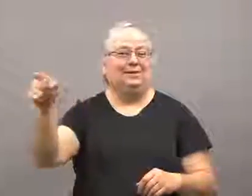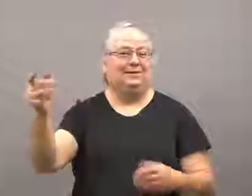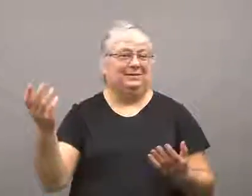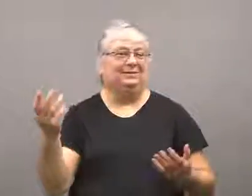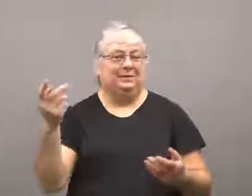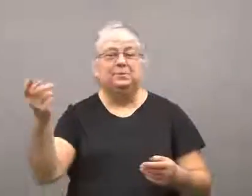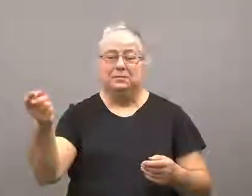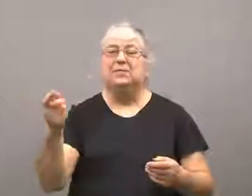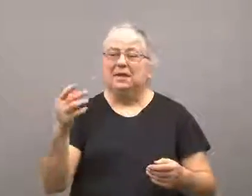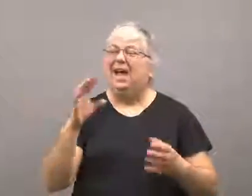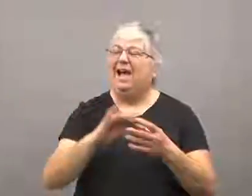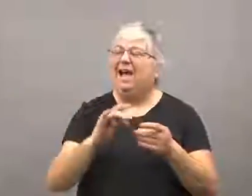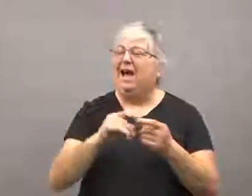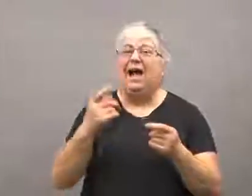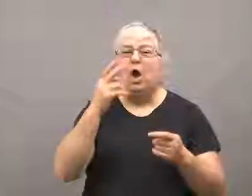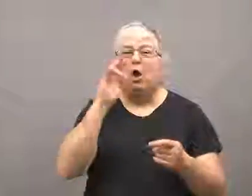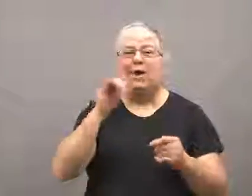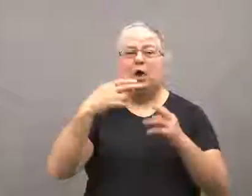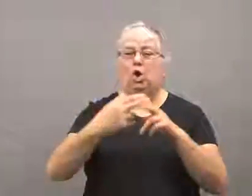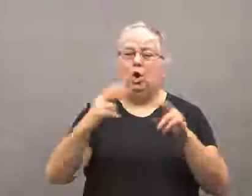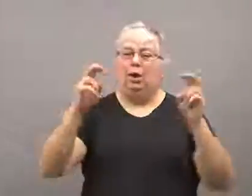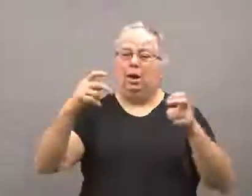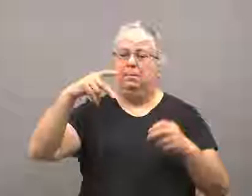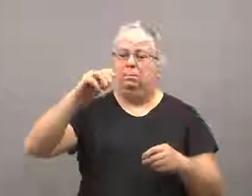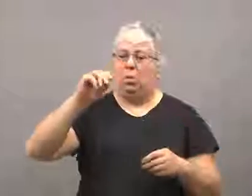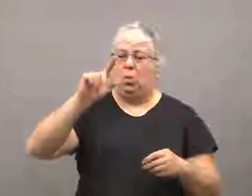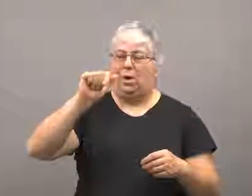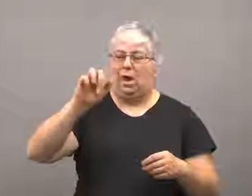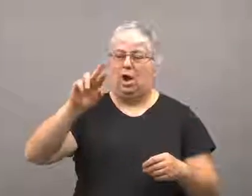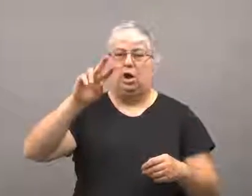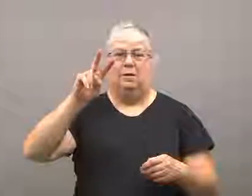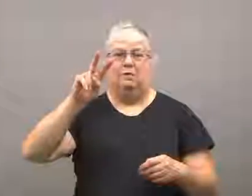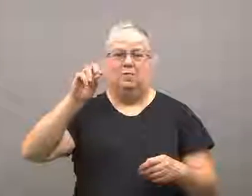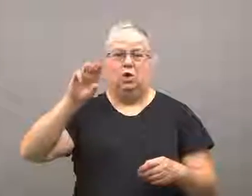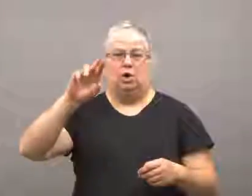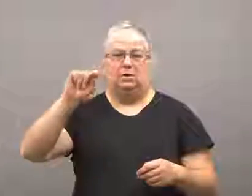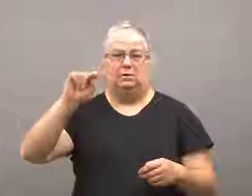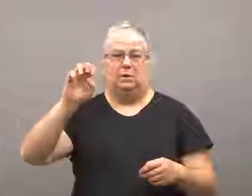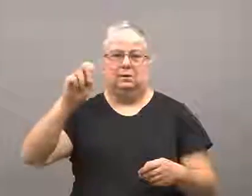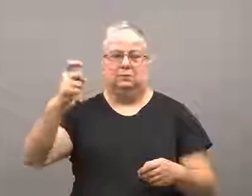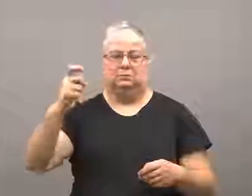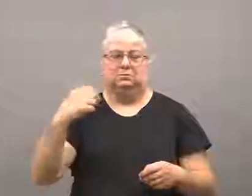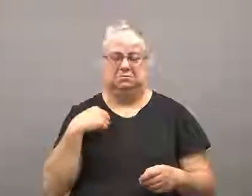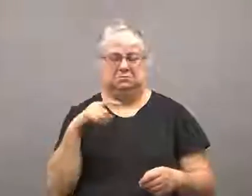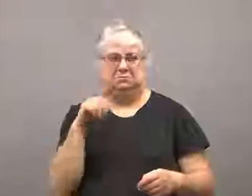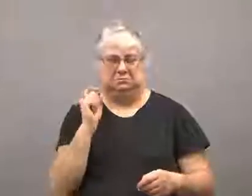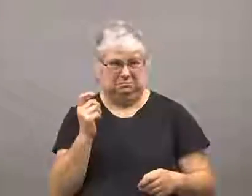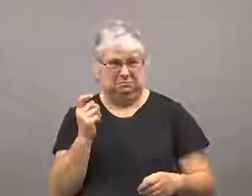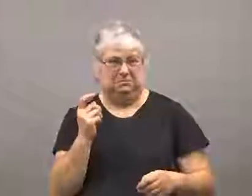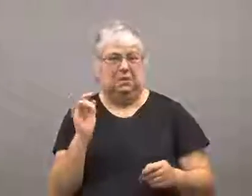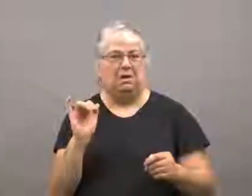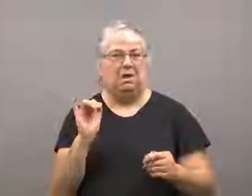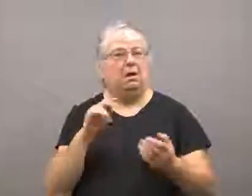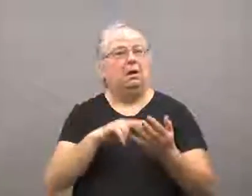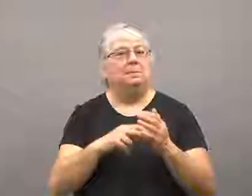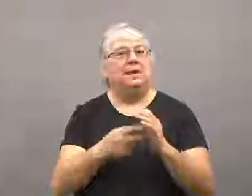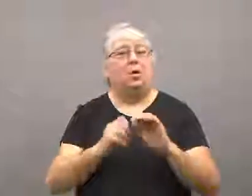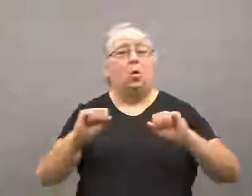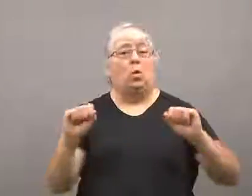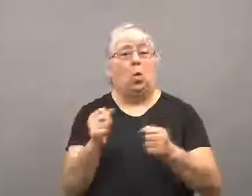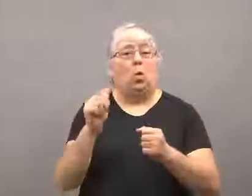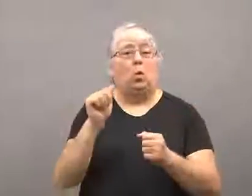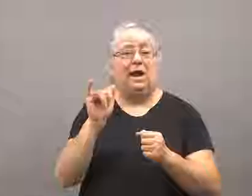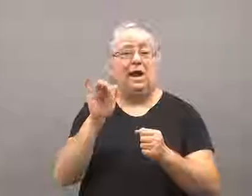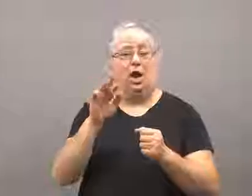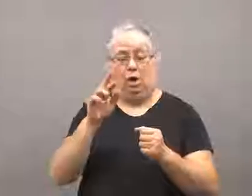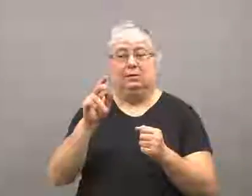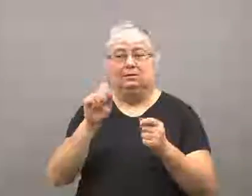explains it's a result of a polar vortex.